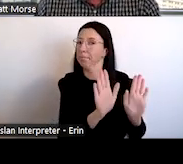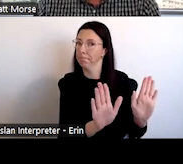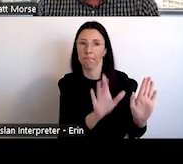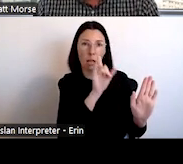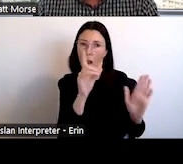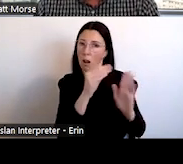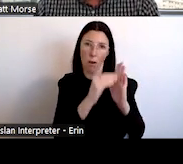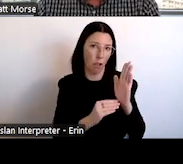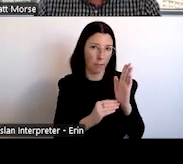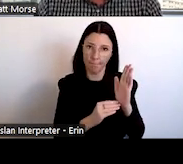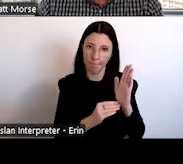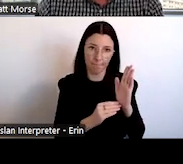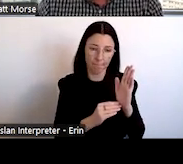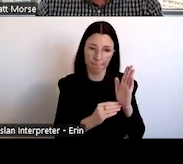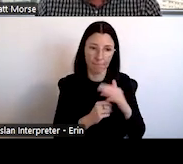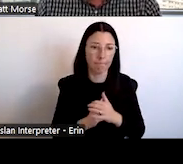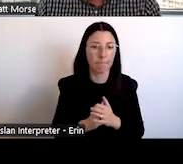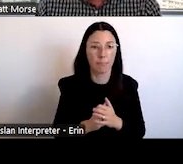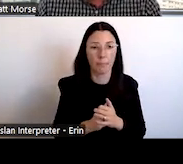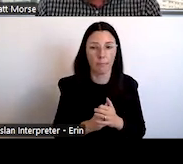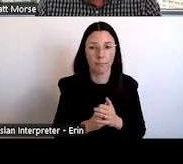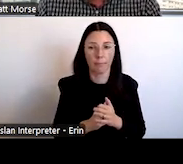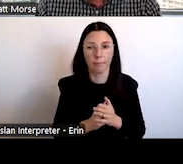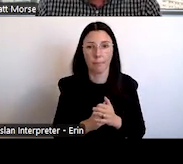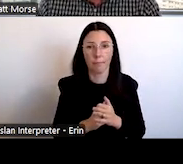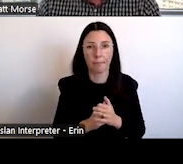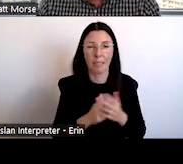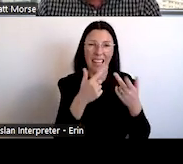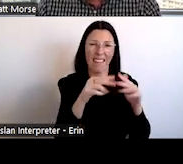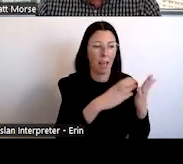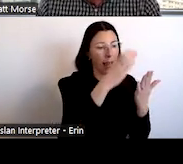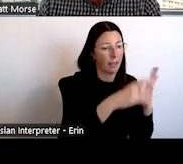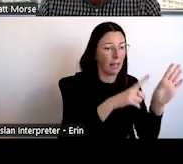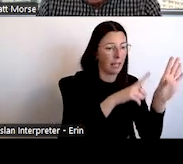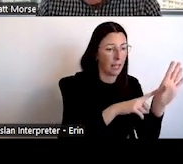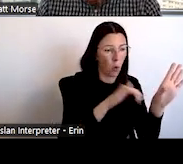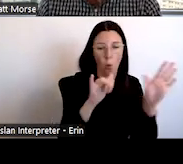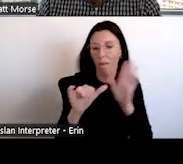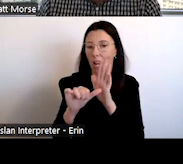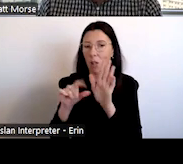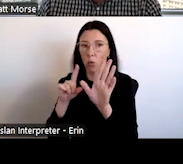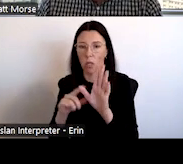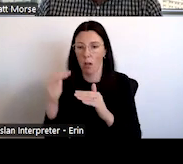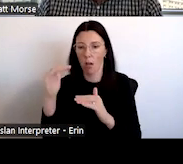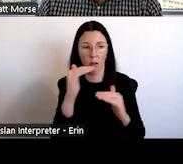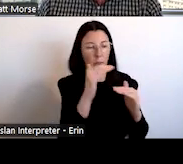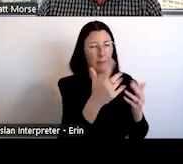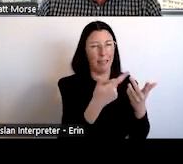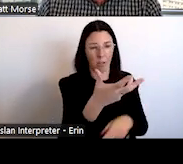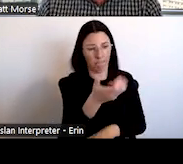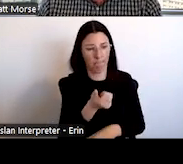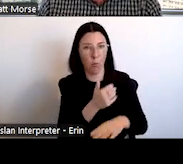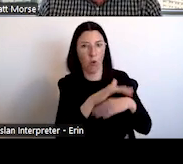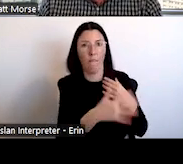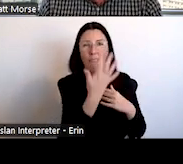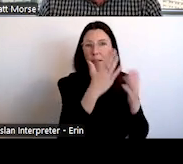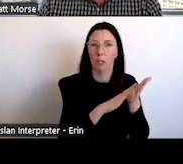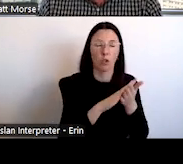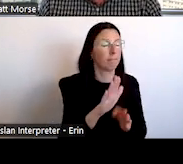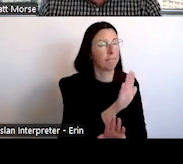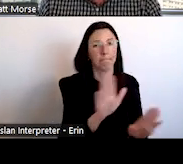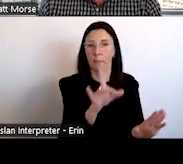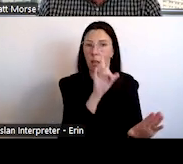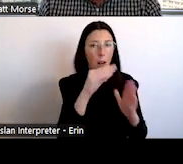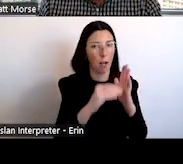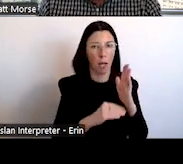of 2024, or that financial year of 2023/24. And finally, we will not accept applications from